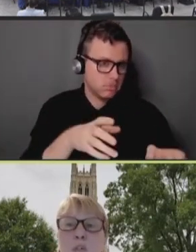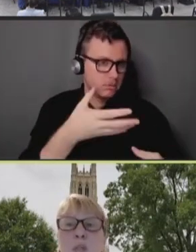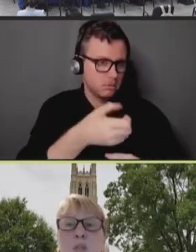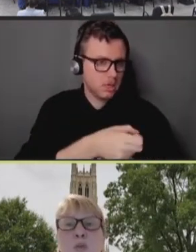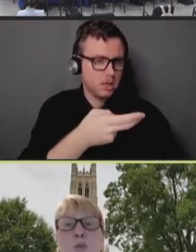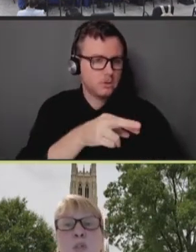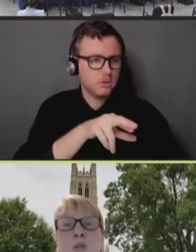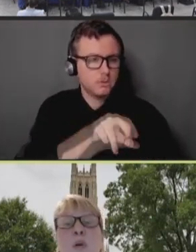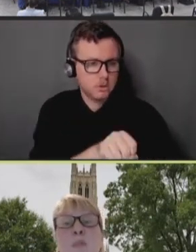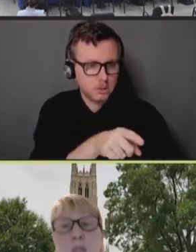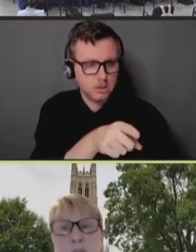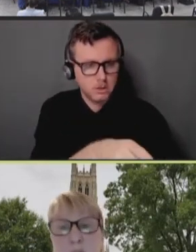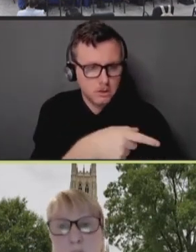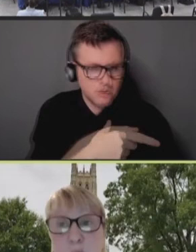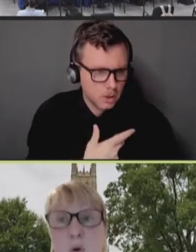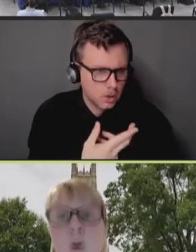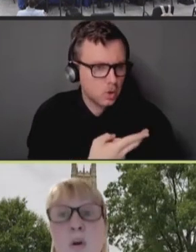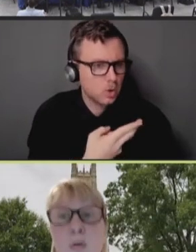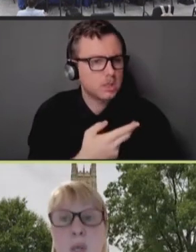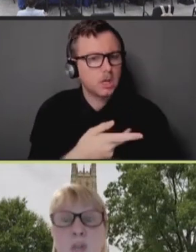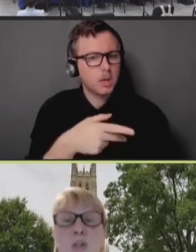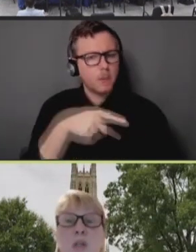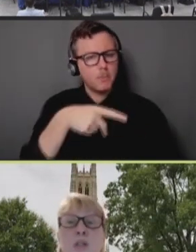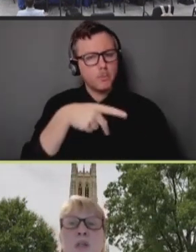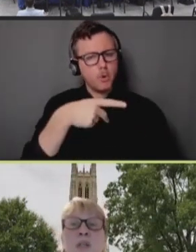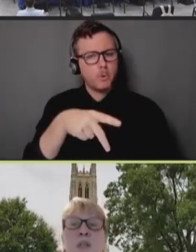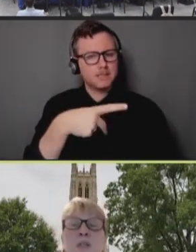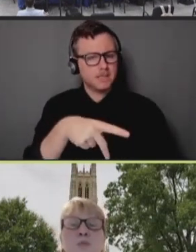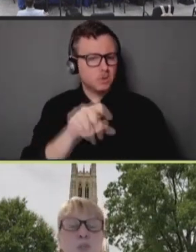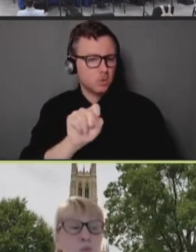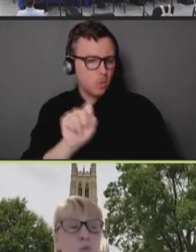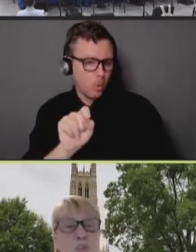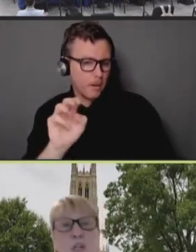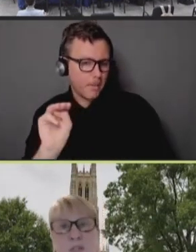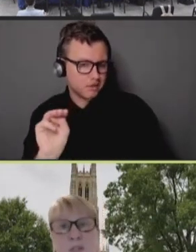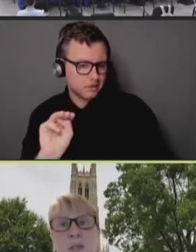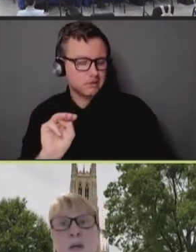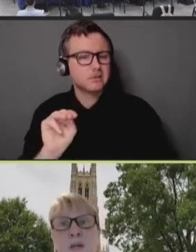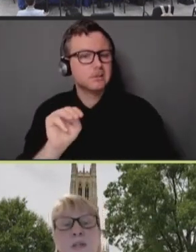and using propensity score matching techniques which was just discussed.